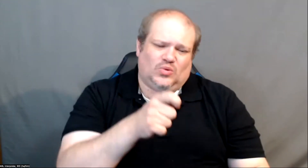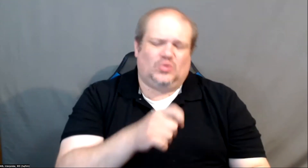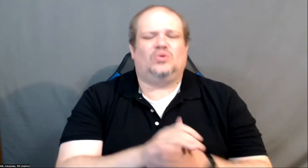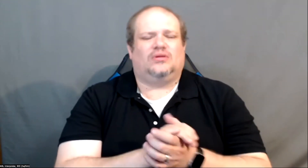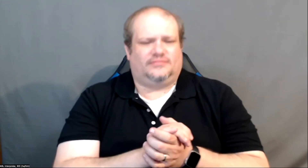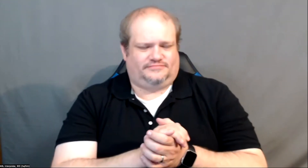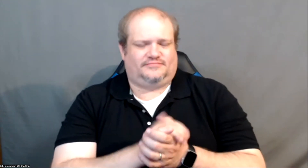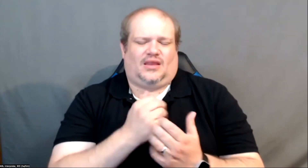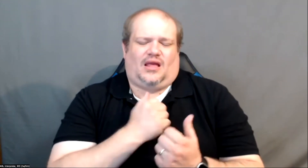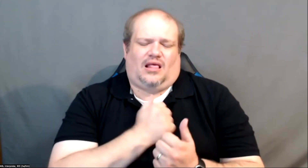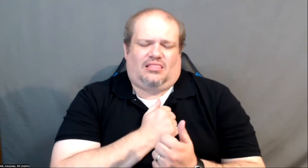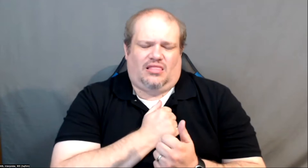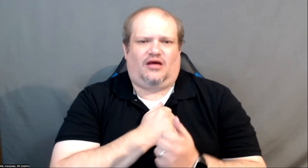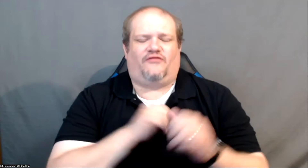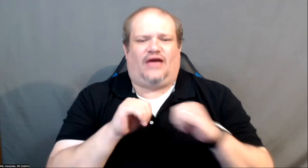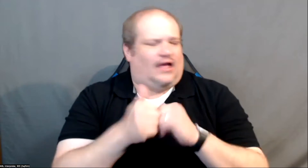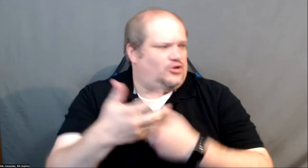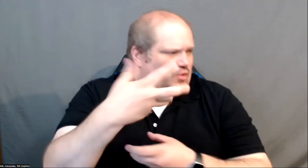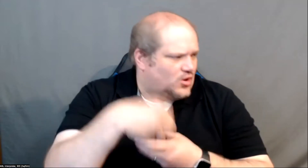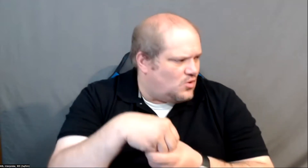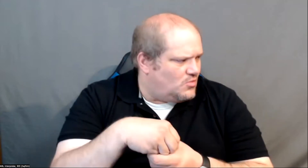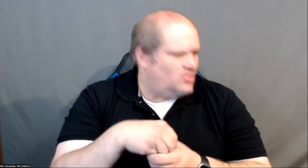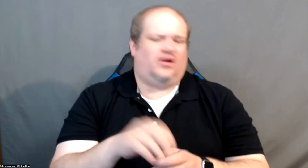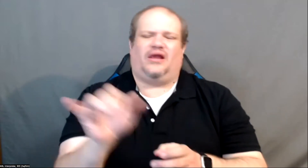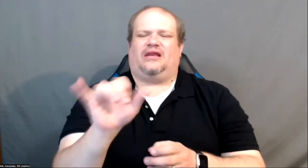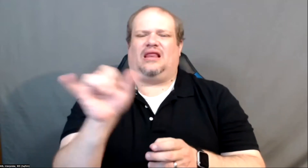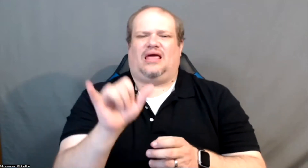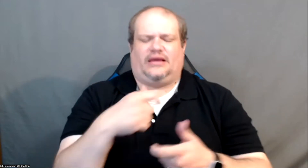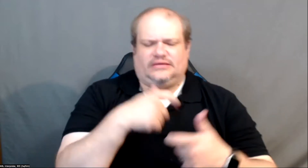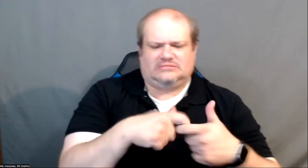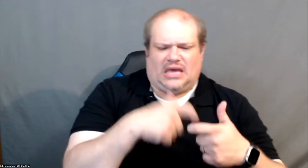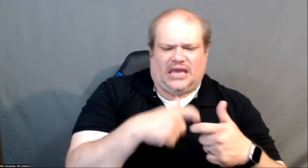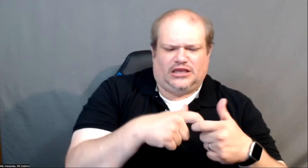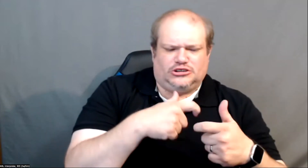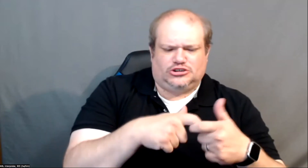I love the way that you're able to incorporate like Spanish in in a way that is both,